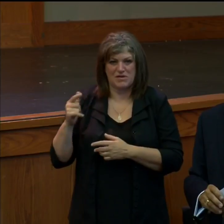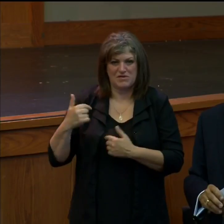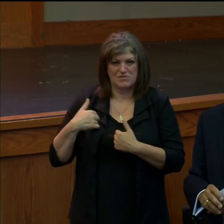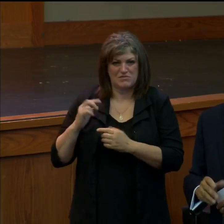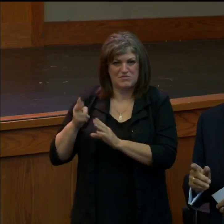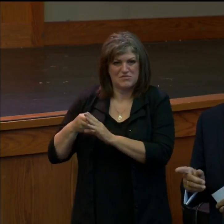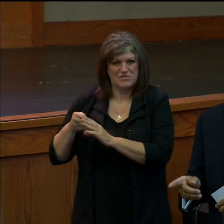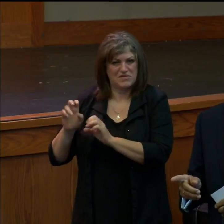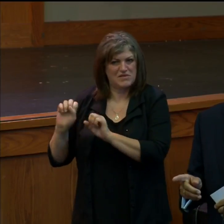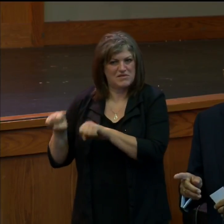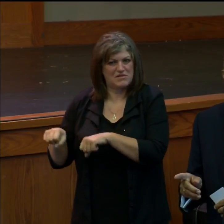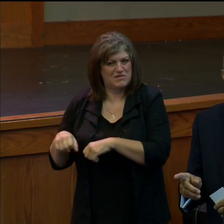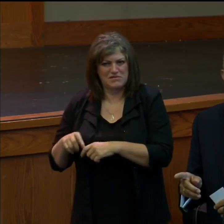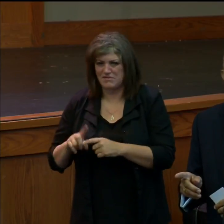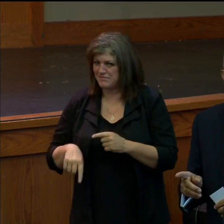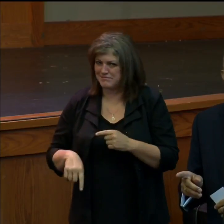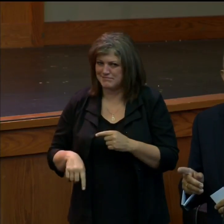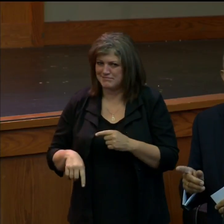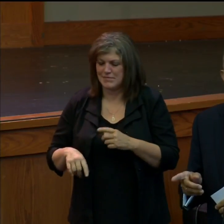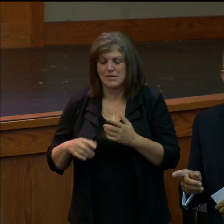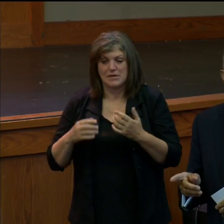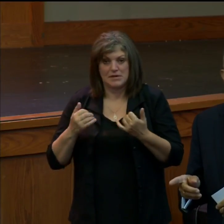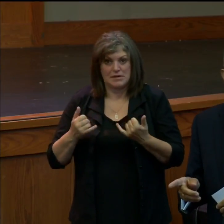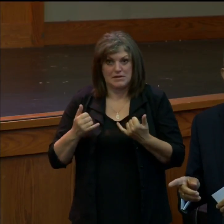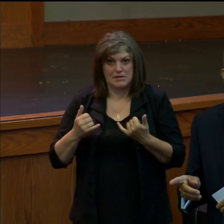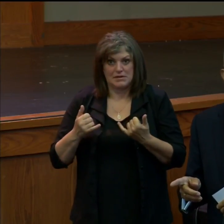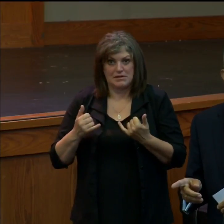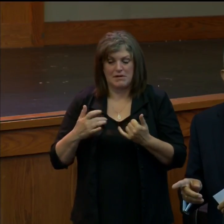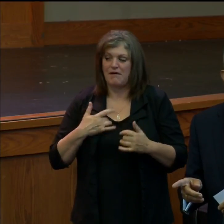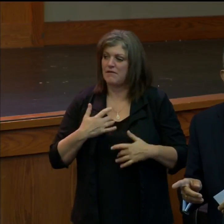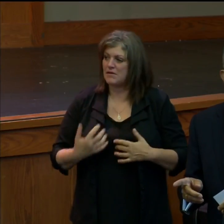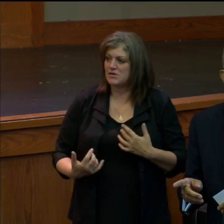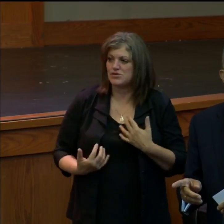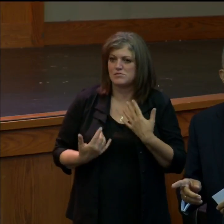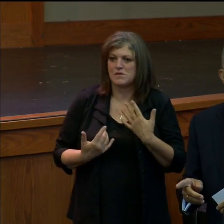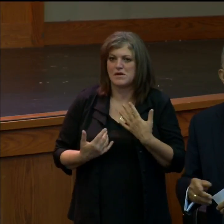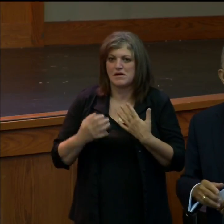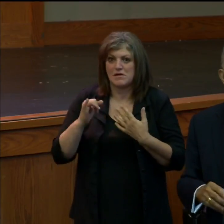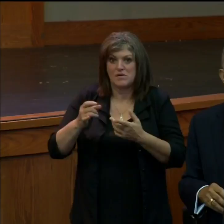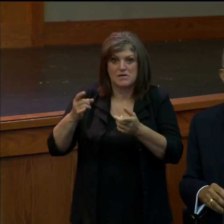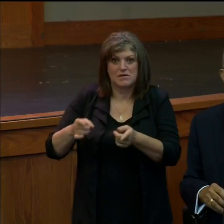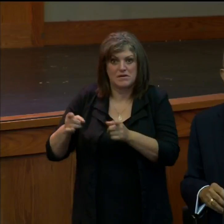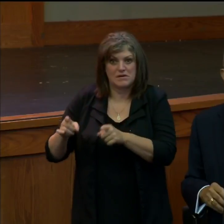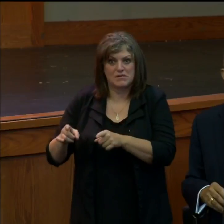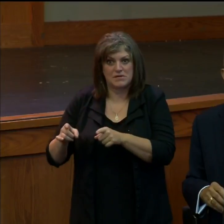BUT TODAY I HAVE BEEN INSPIRED BY WHAT HAS HAPPENED AND WHAT I